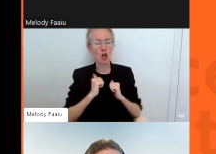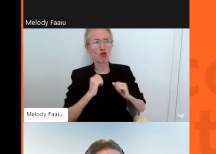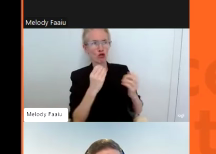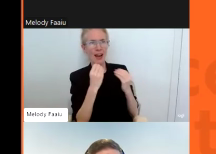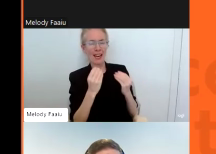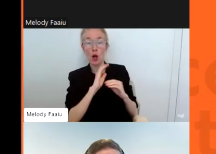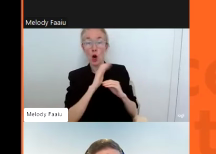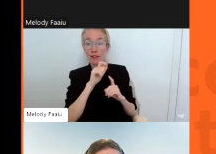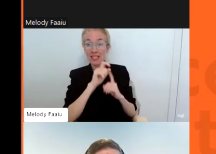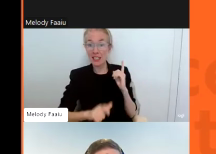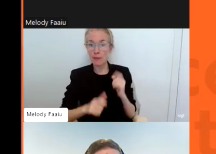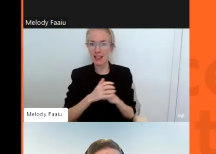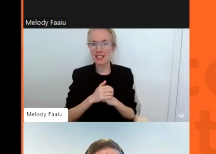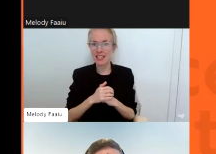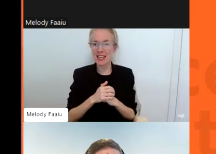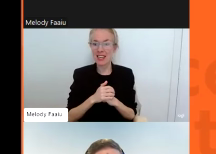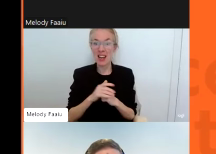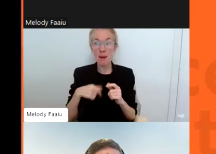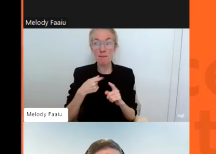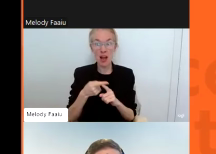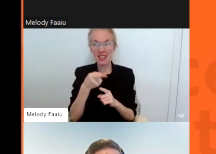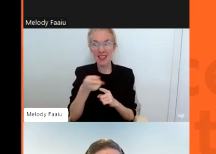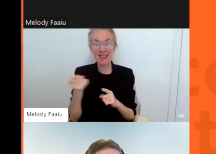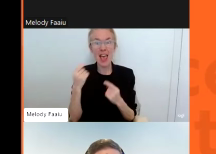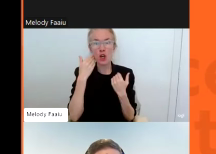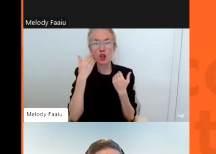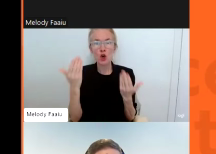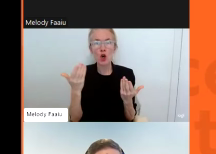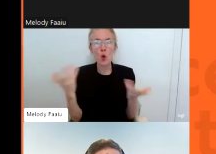and the big one is that they do not want to bear the cost of improving